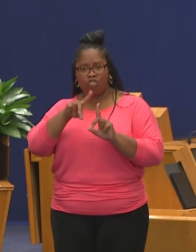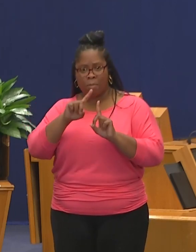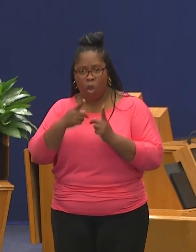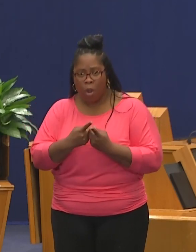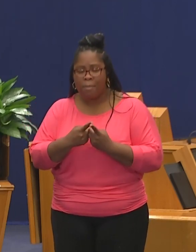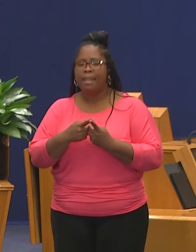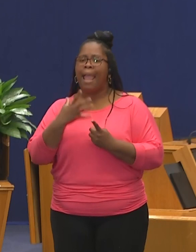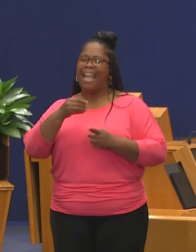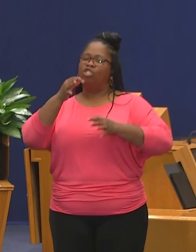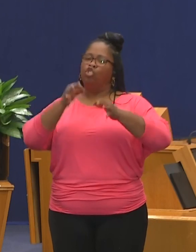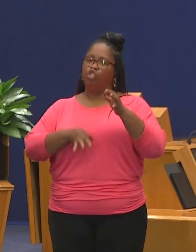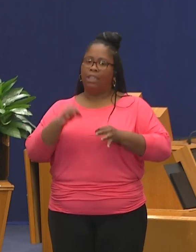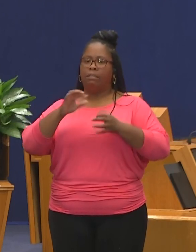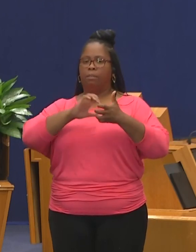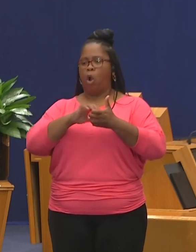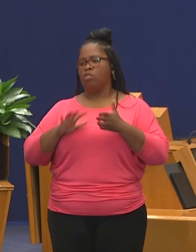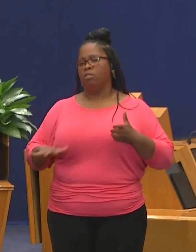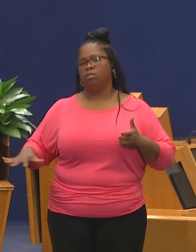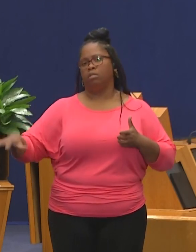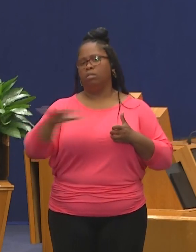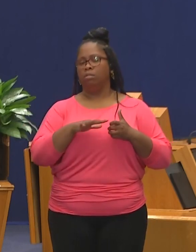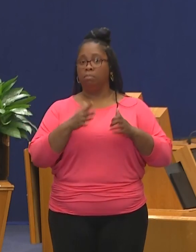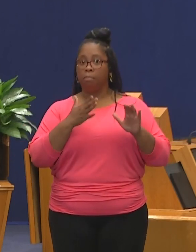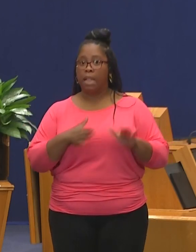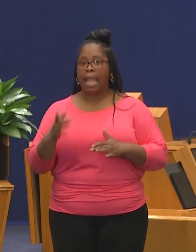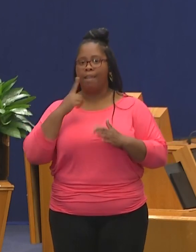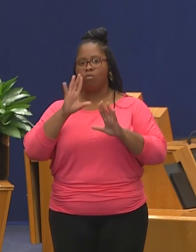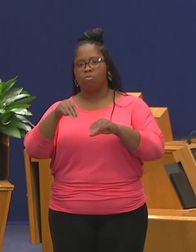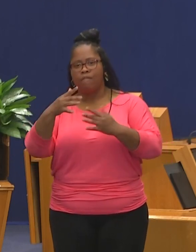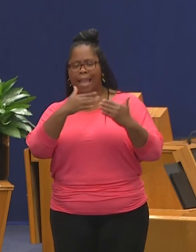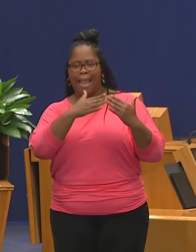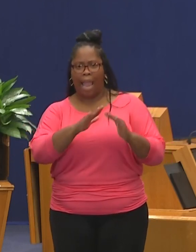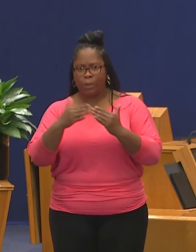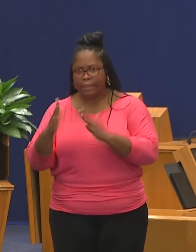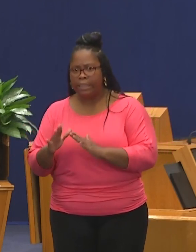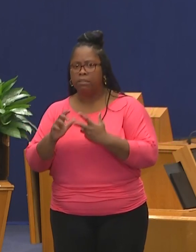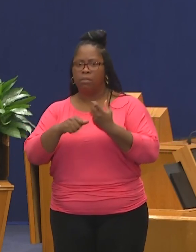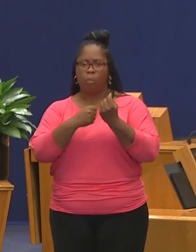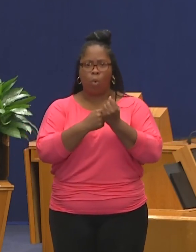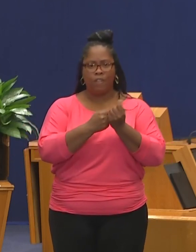THE SHERIFF'S DEPARTMENT, THE PROBATION DEPARTMENT AND OUR JUSTICE PARTNERS BROADLY TO BE